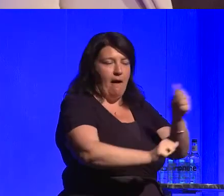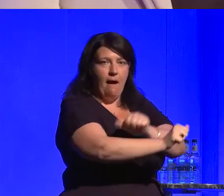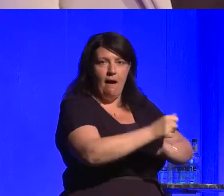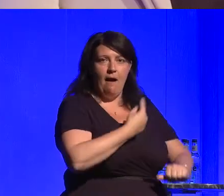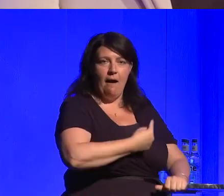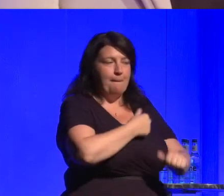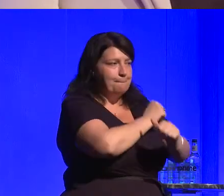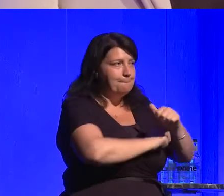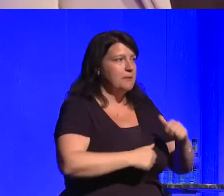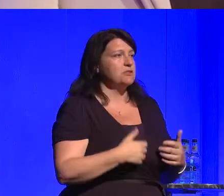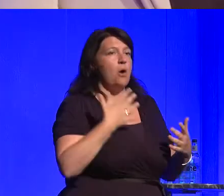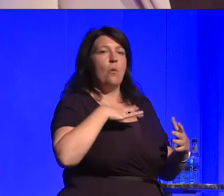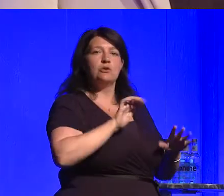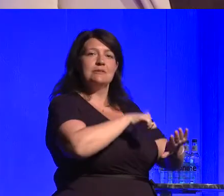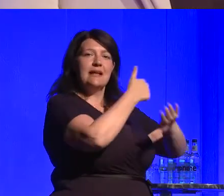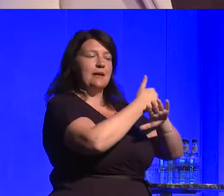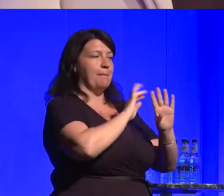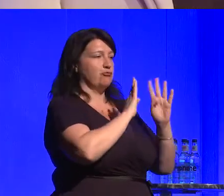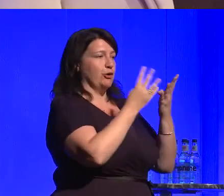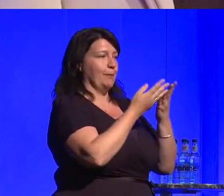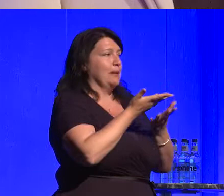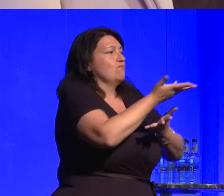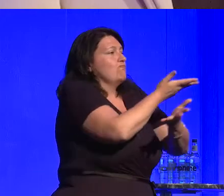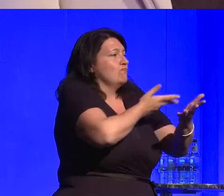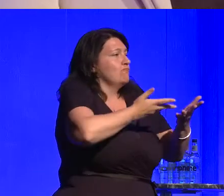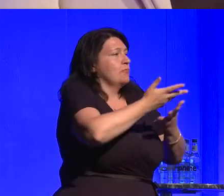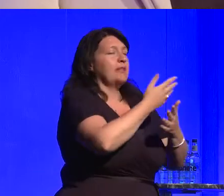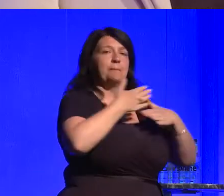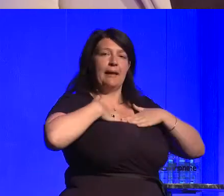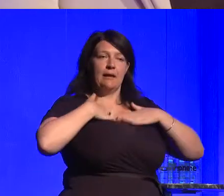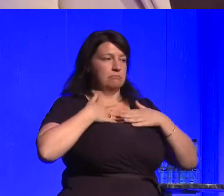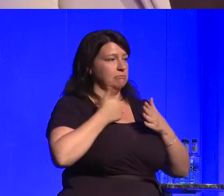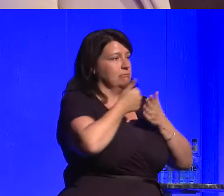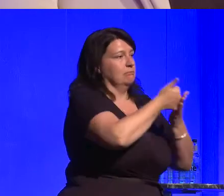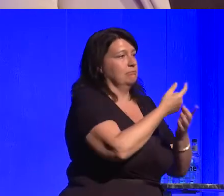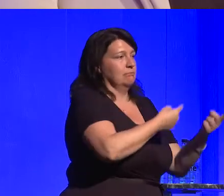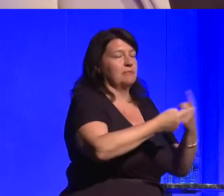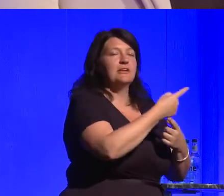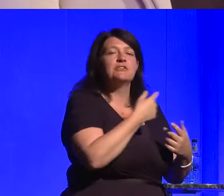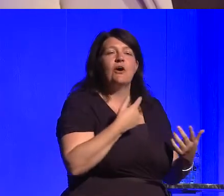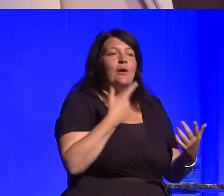It is not about a clever medical model; this is about just finding solutions in that community.